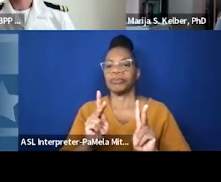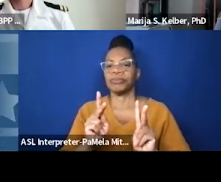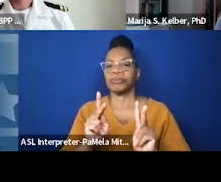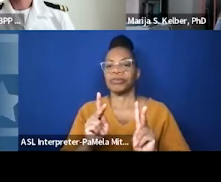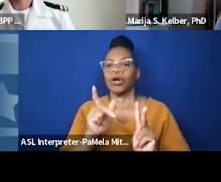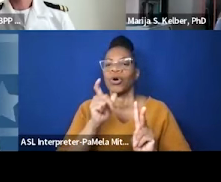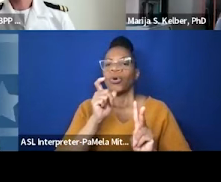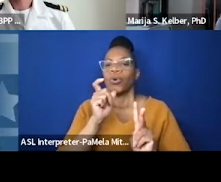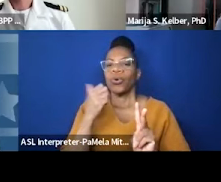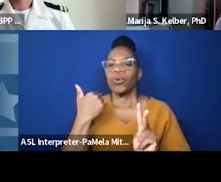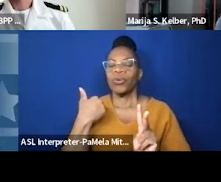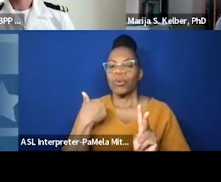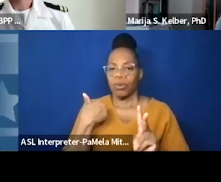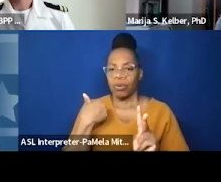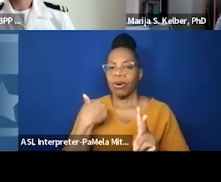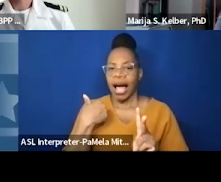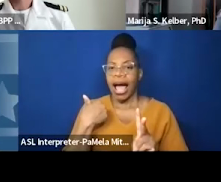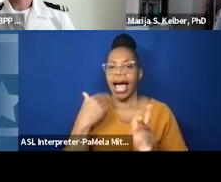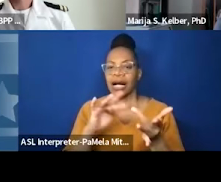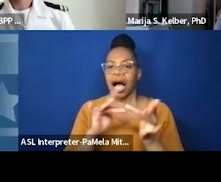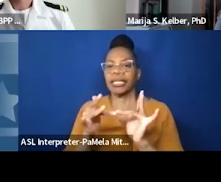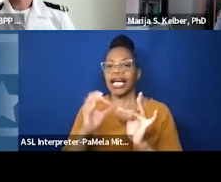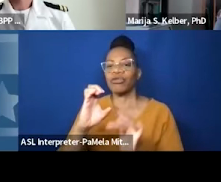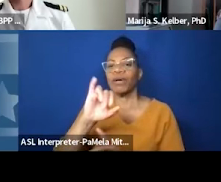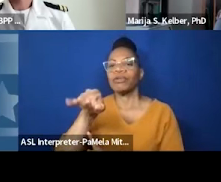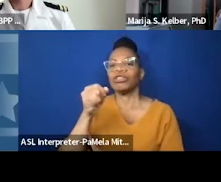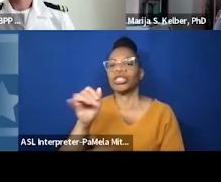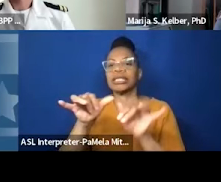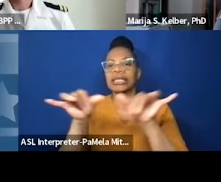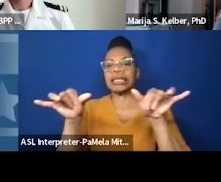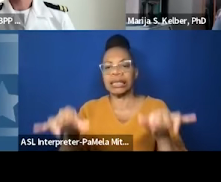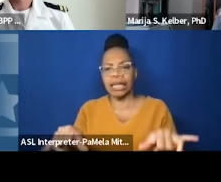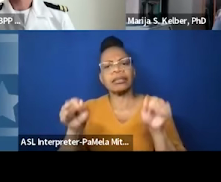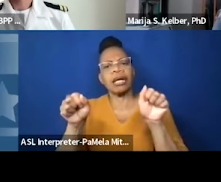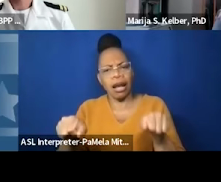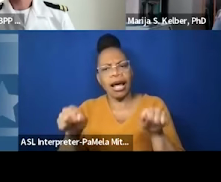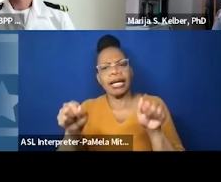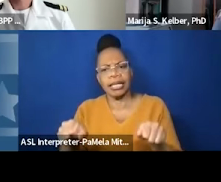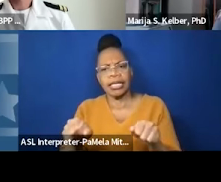who have contacts in the criminal justice system, they're more likely to be involved,